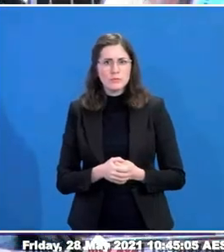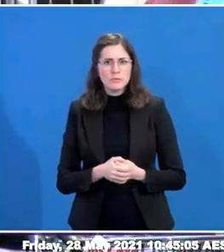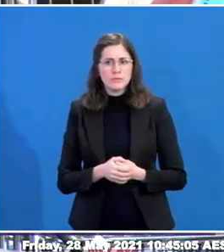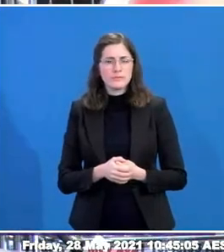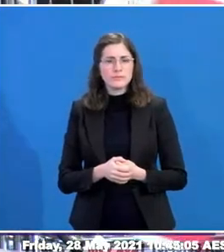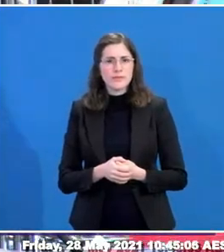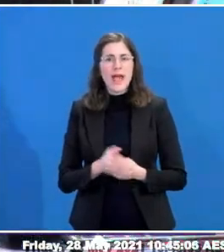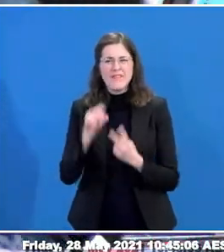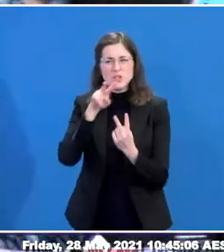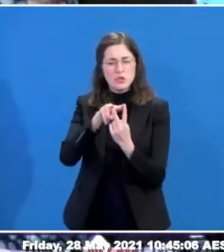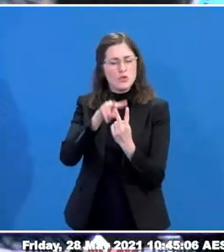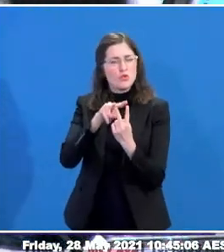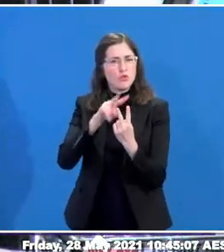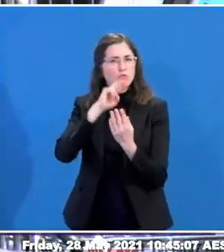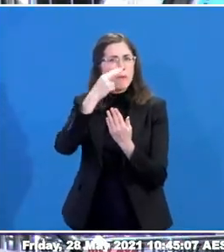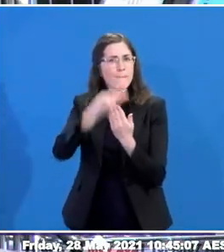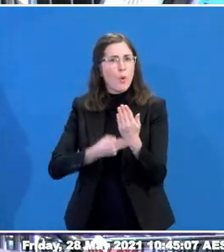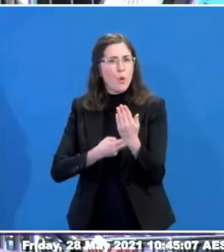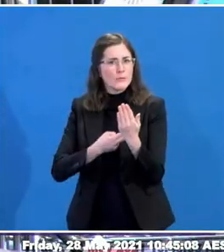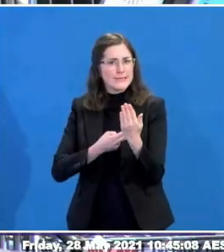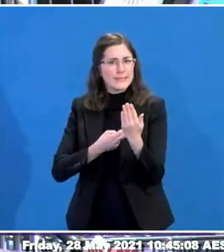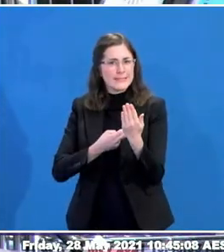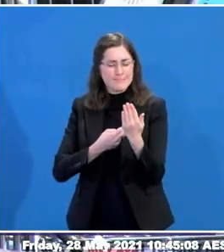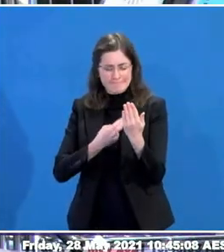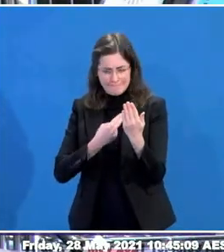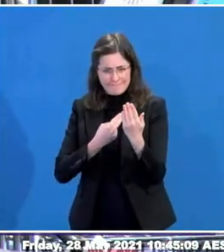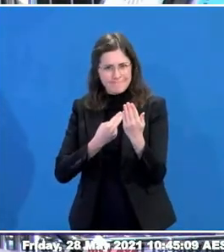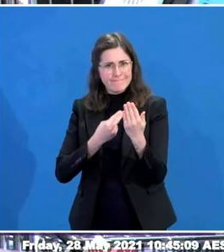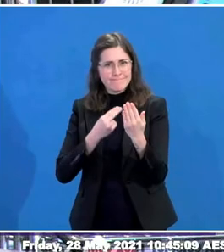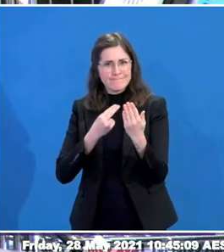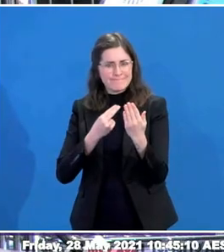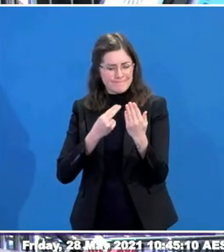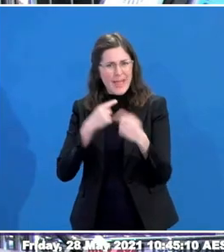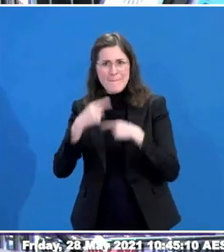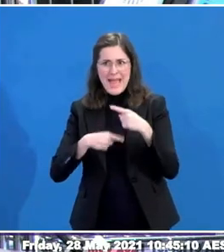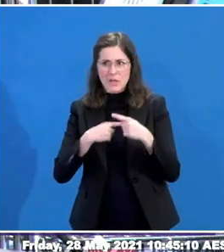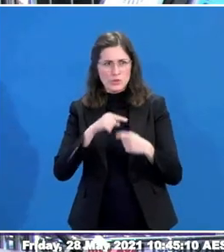done in relation to unexplained injuries to Melissa,